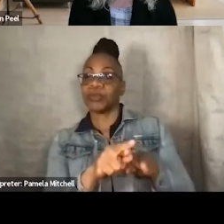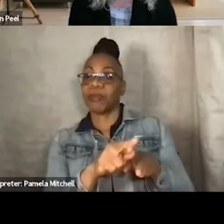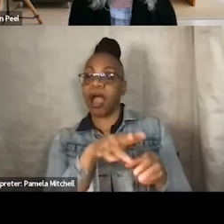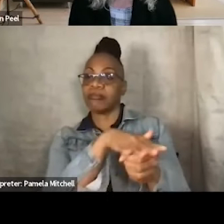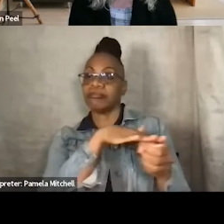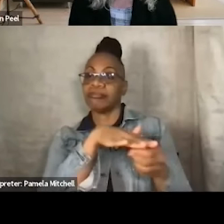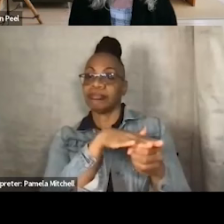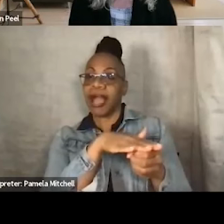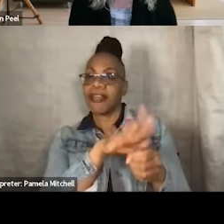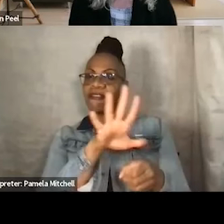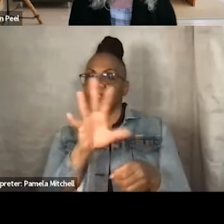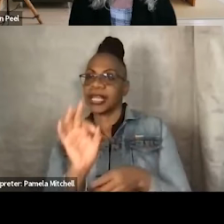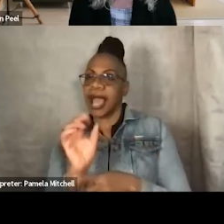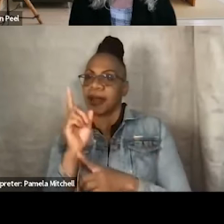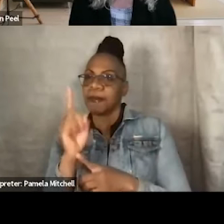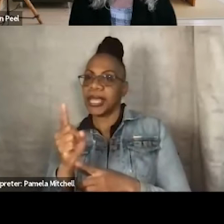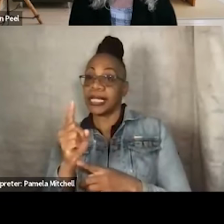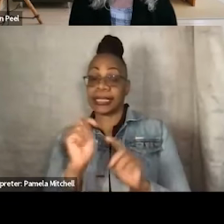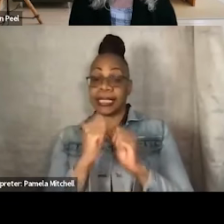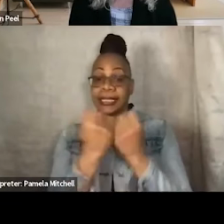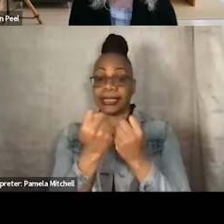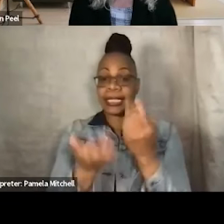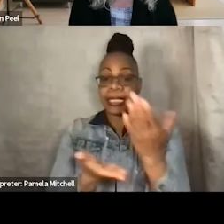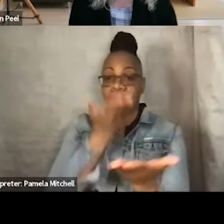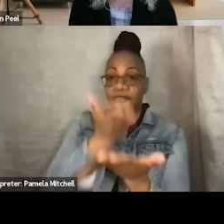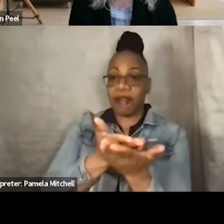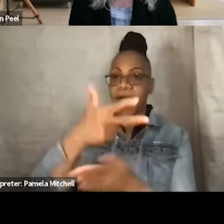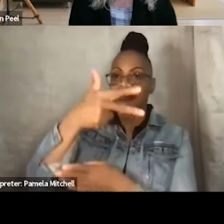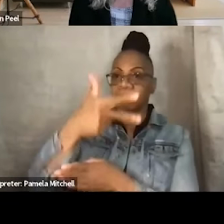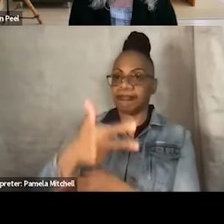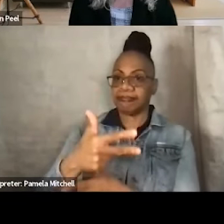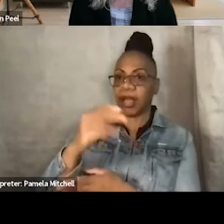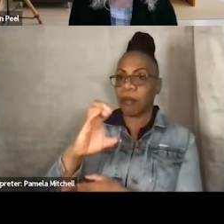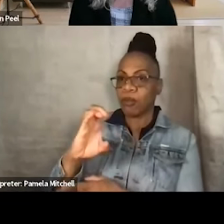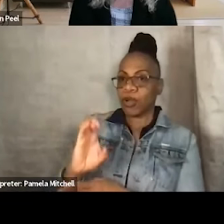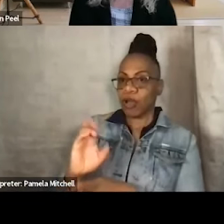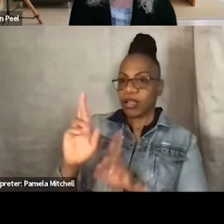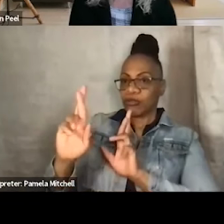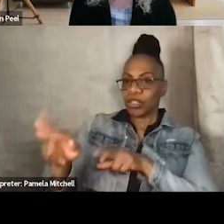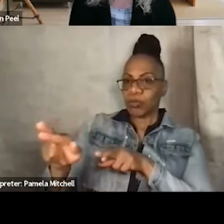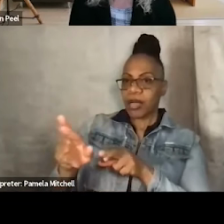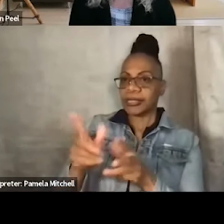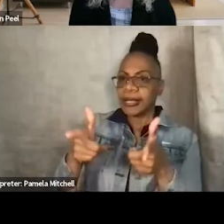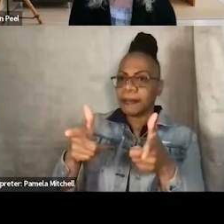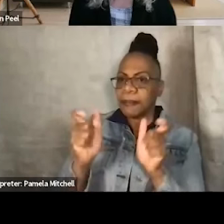Once the team arrives on scene, mobile crisis responders immediately get into information gathering mode.